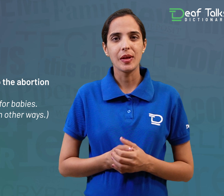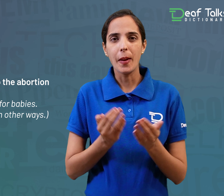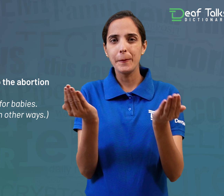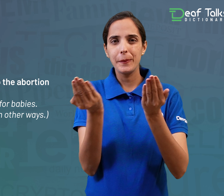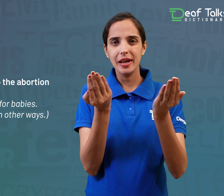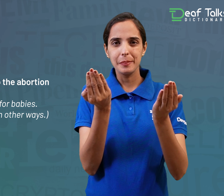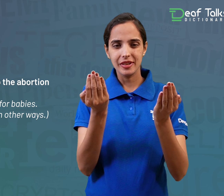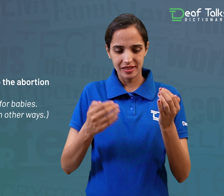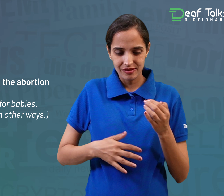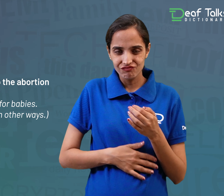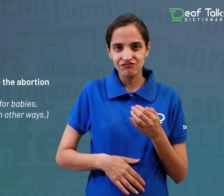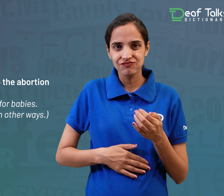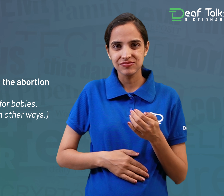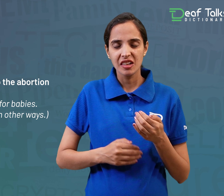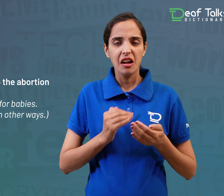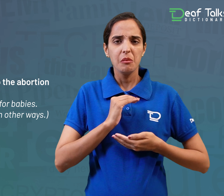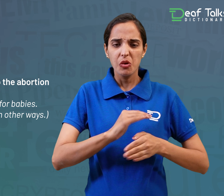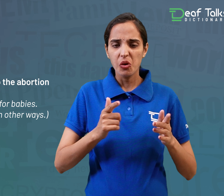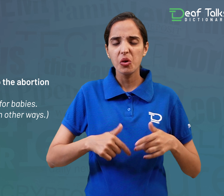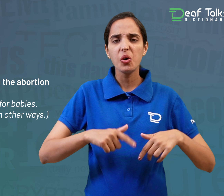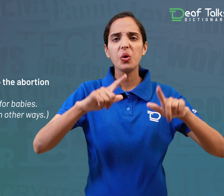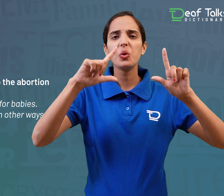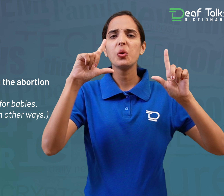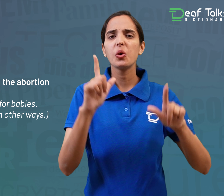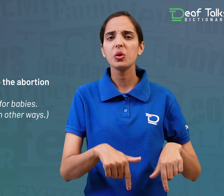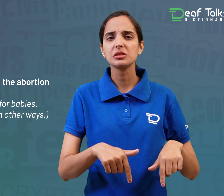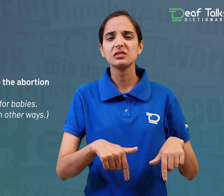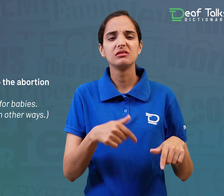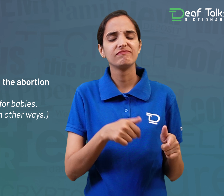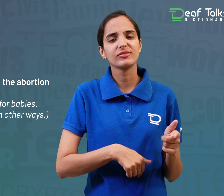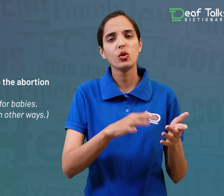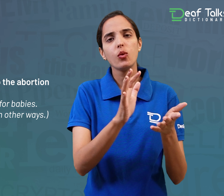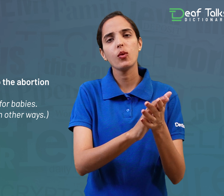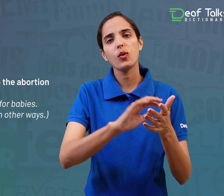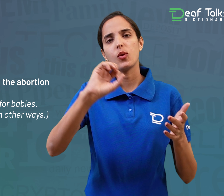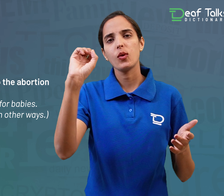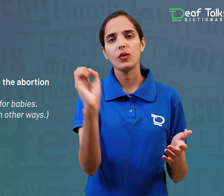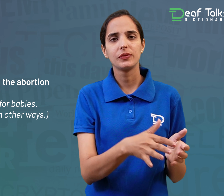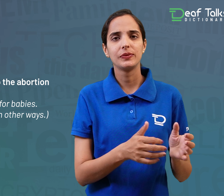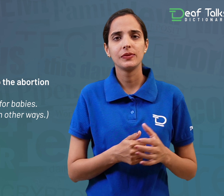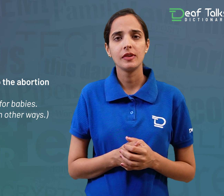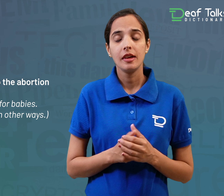Example- undergo the abortion of a baby.